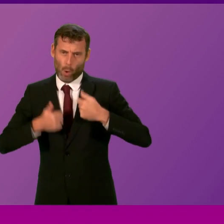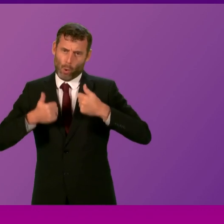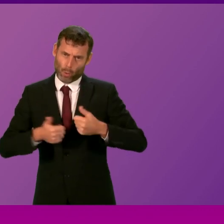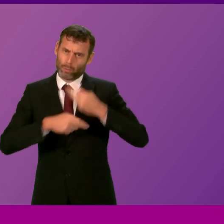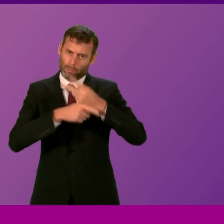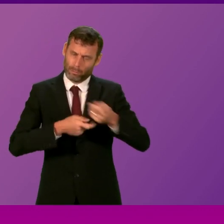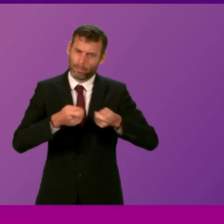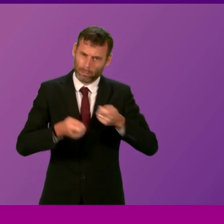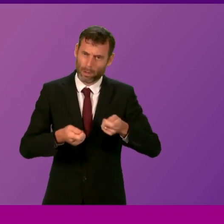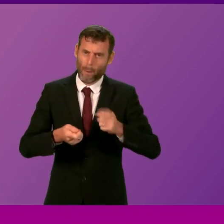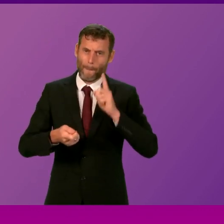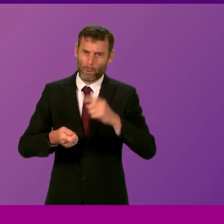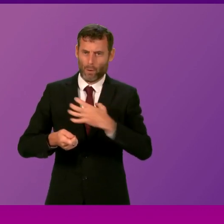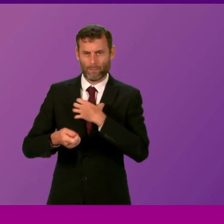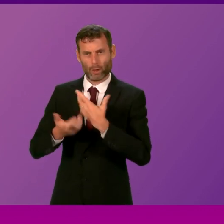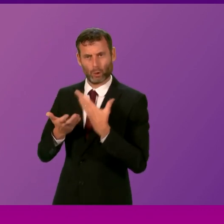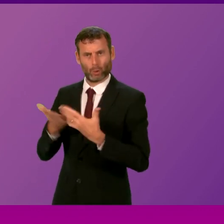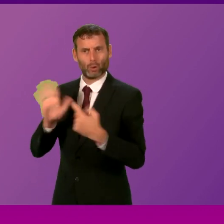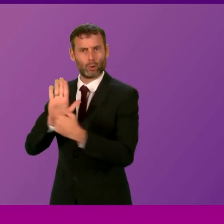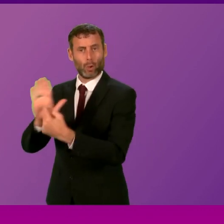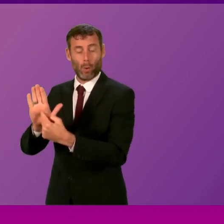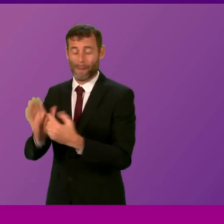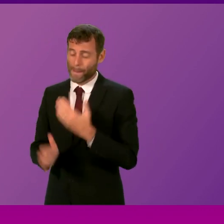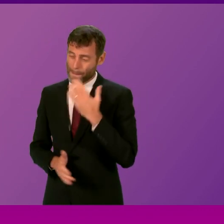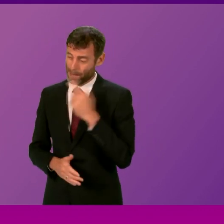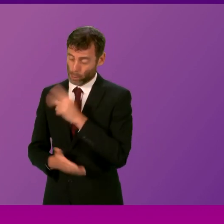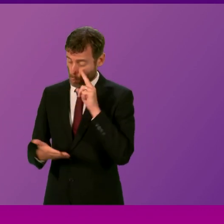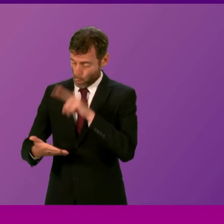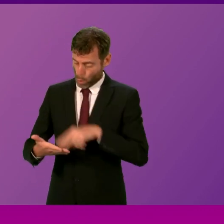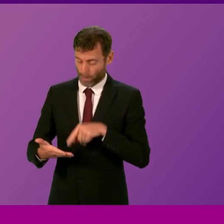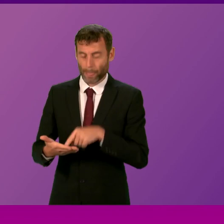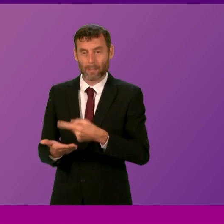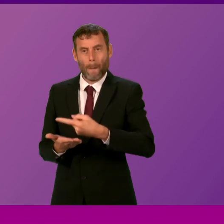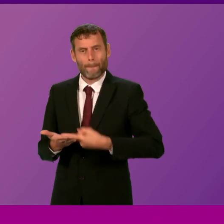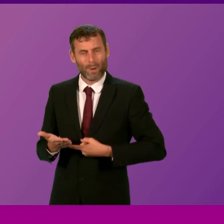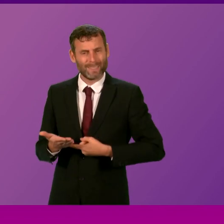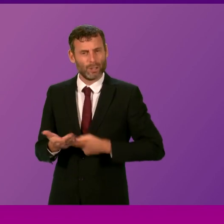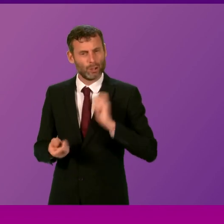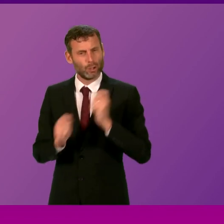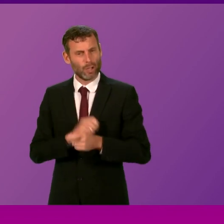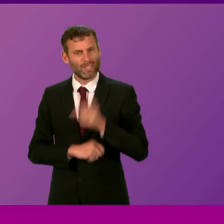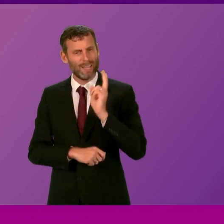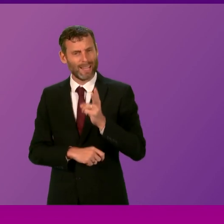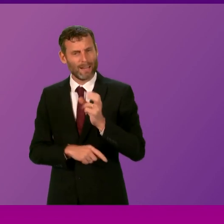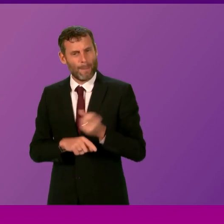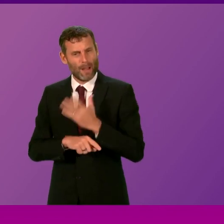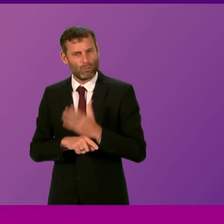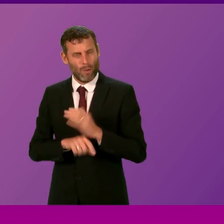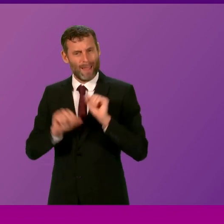and will she look again at whether that type of lack of privacy is appropriate in Scotland today?